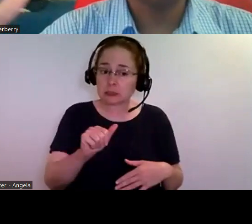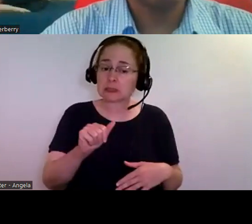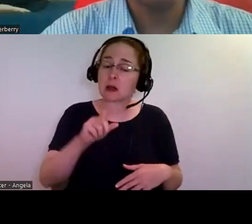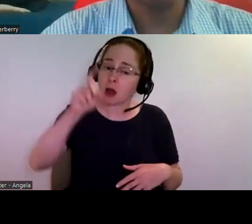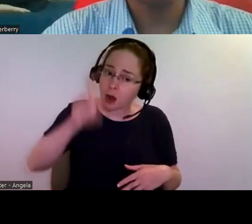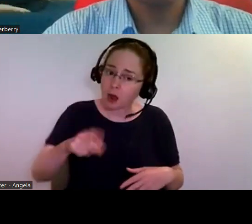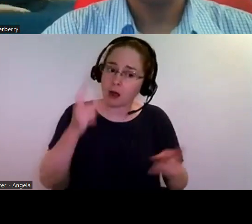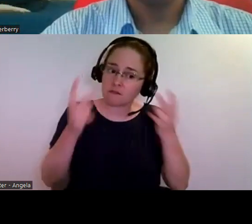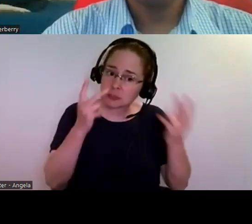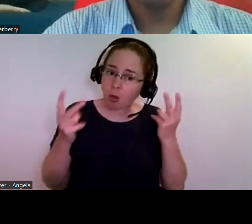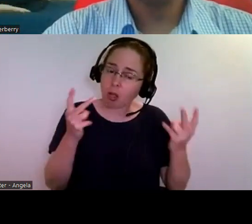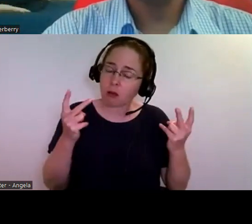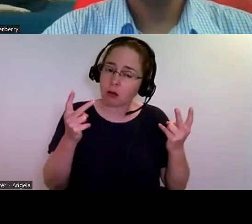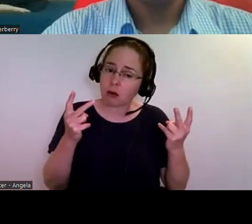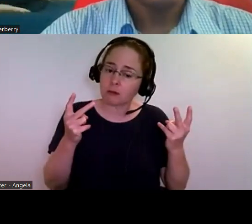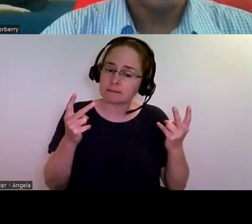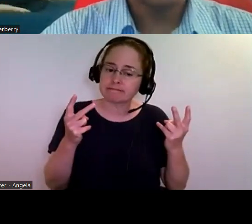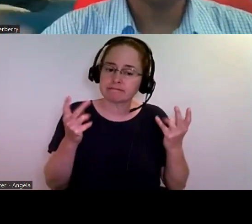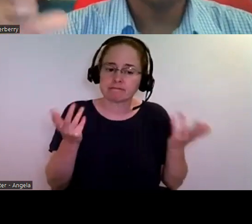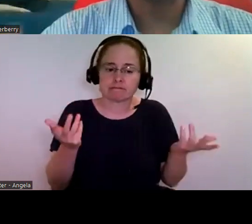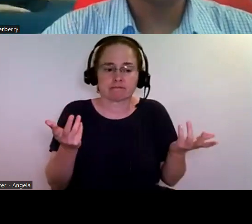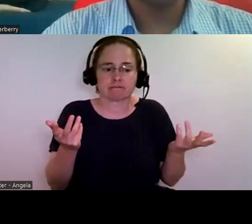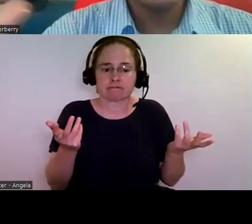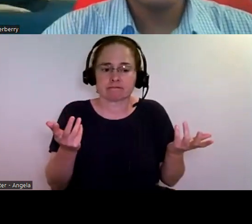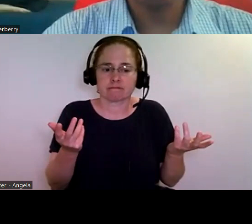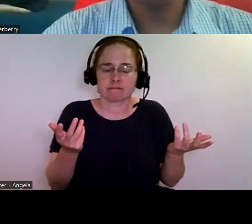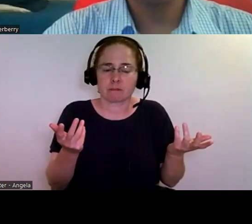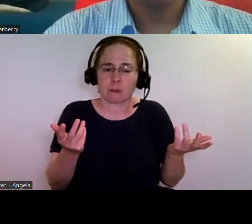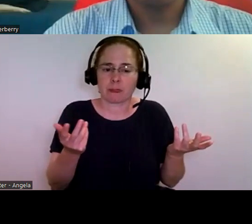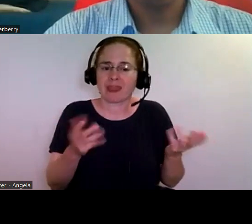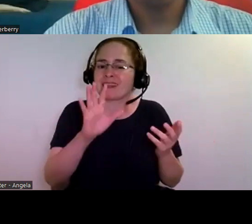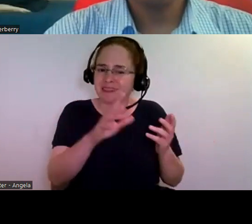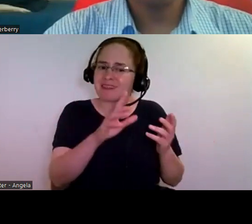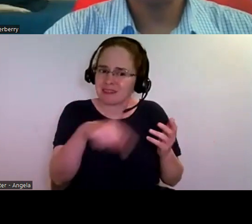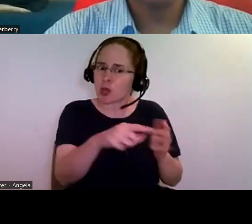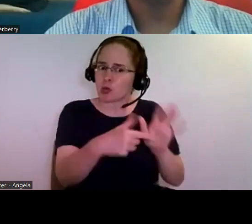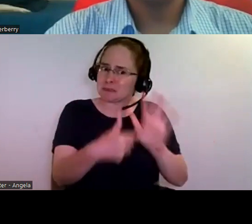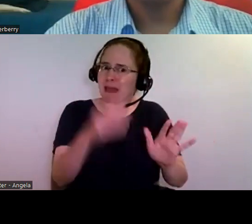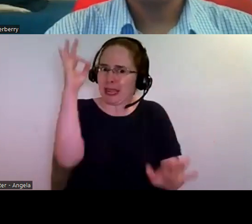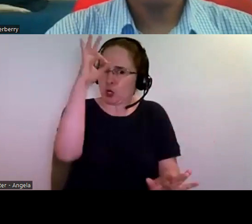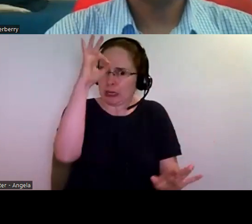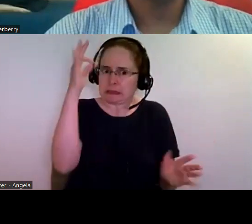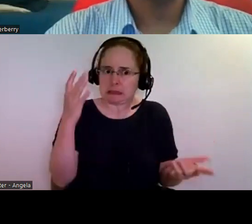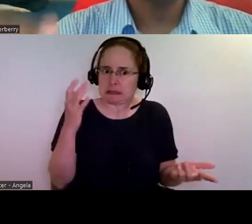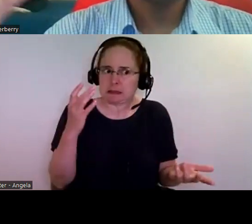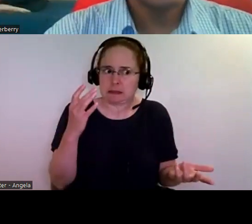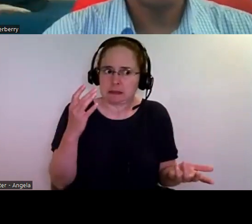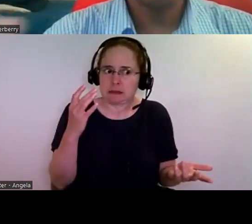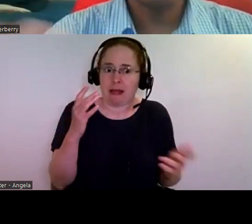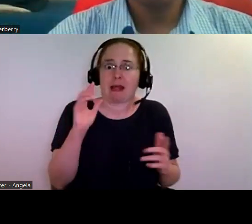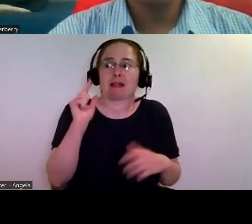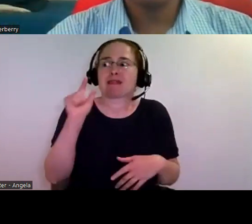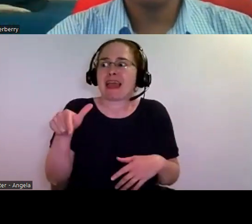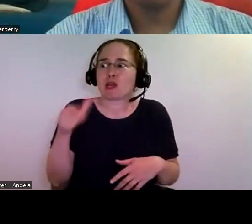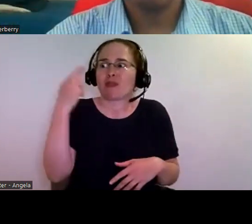are visible, they'll explain ignorance when they realize that there are hidden disabilities.